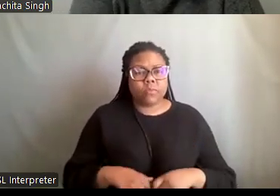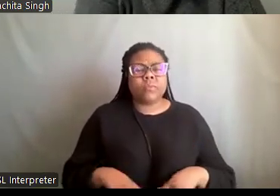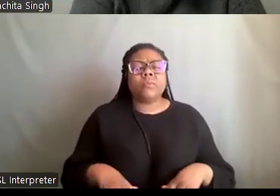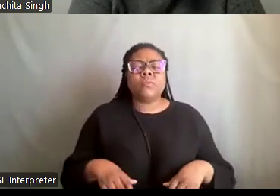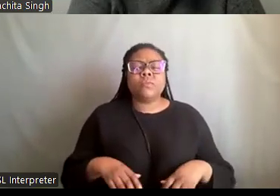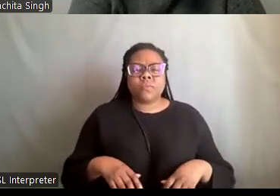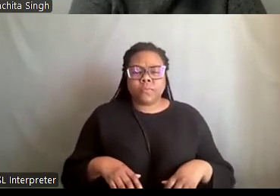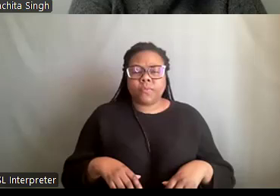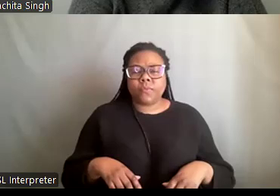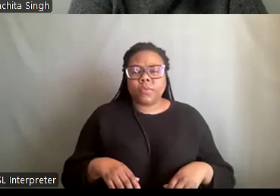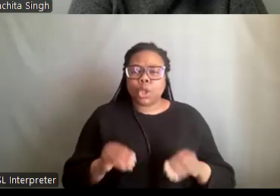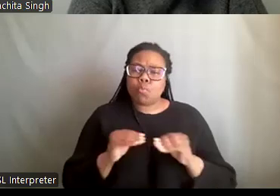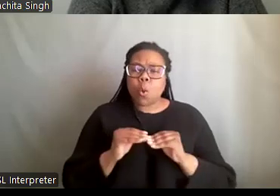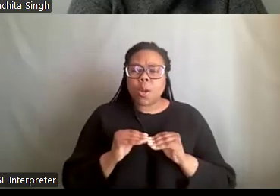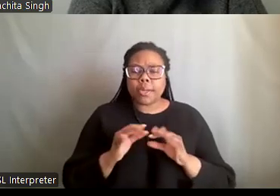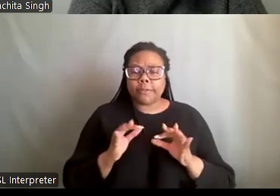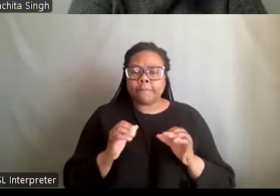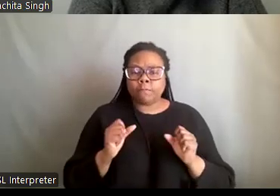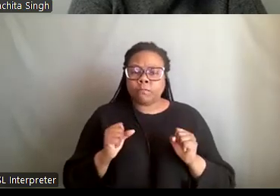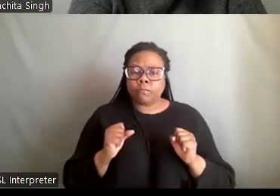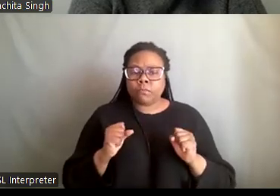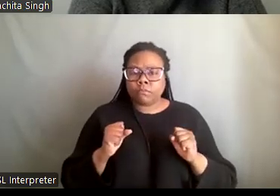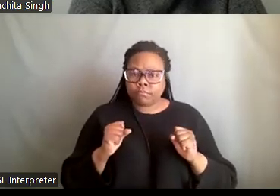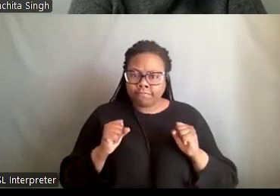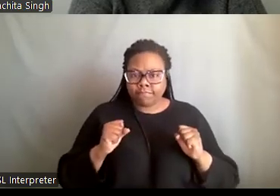more, mmm,